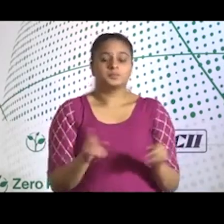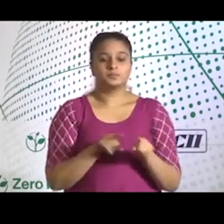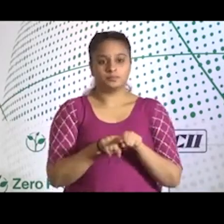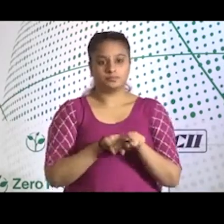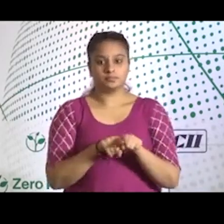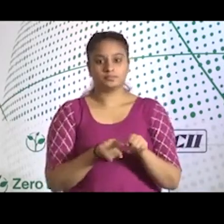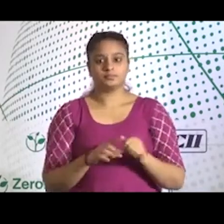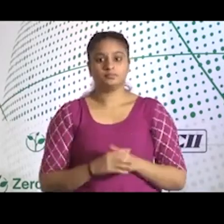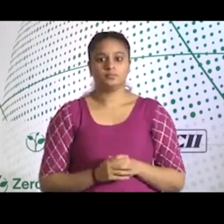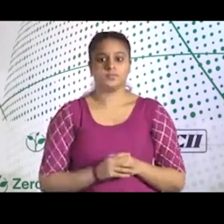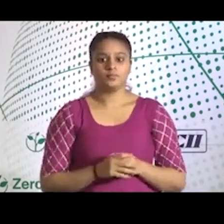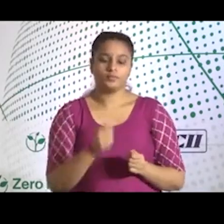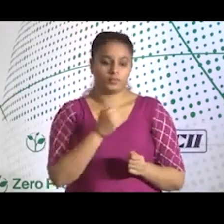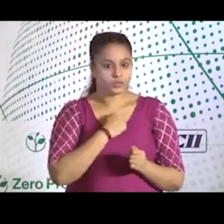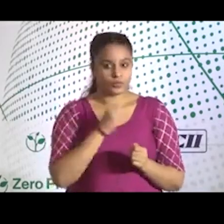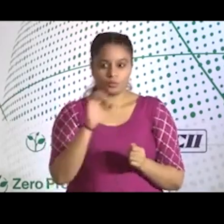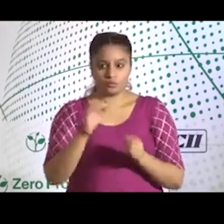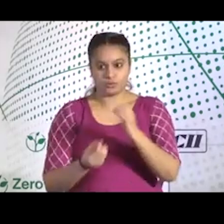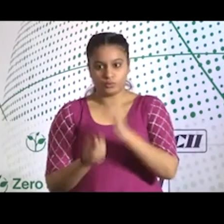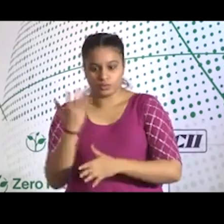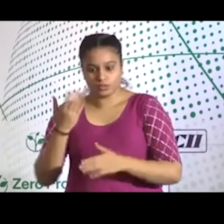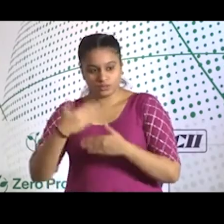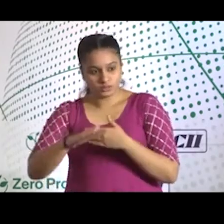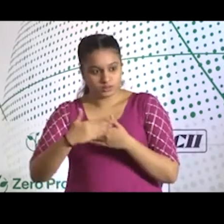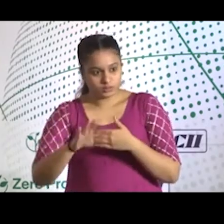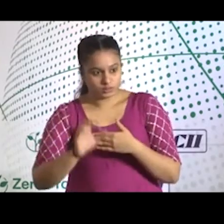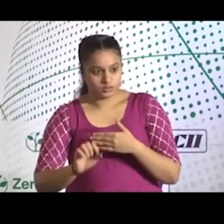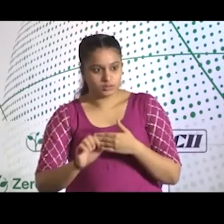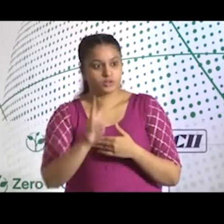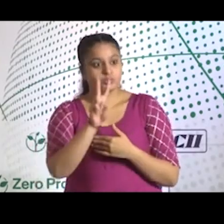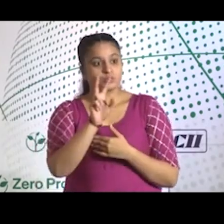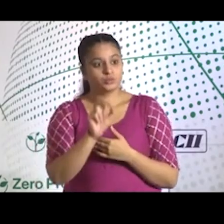So I ran an organization which has about 275 people,